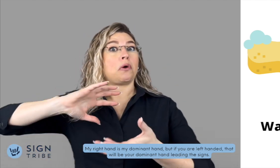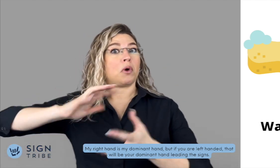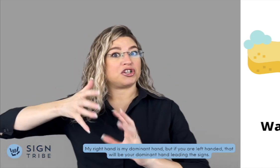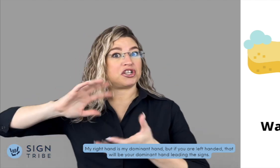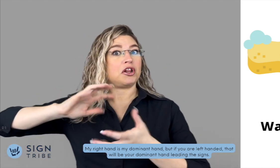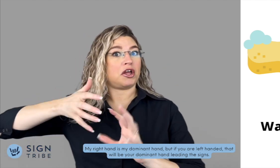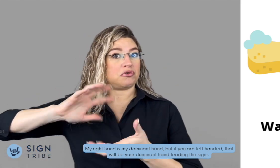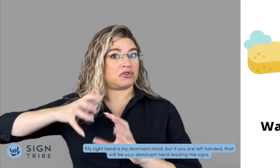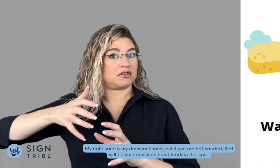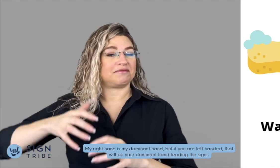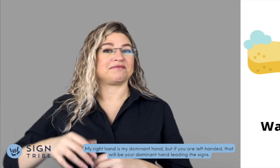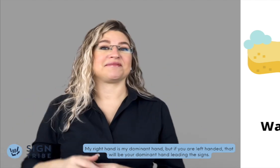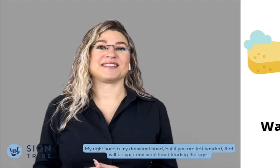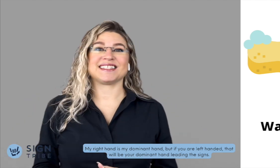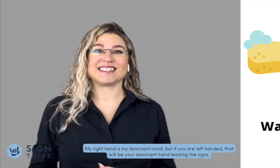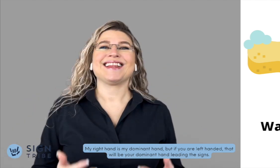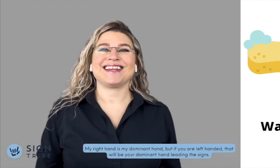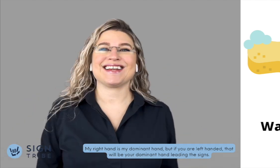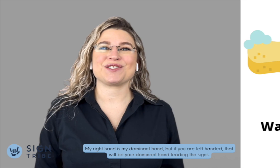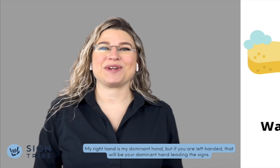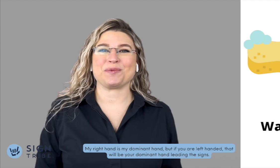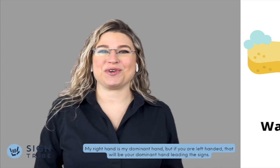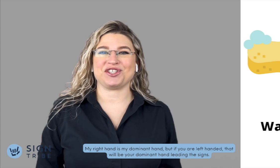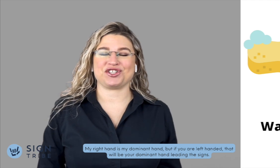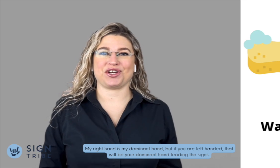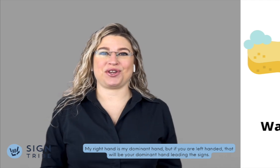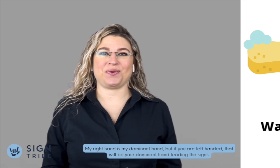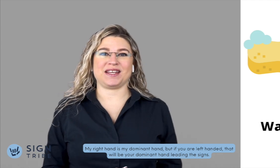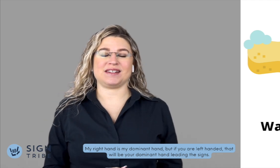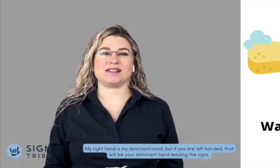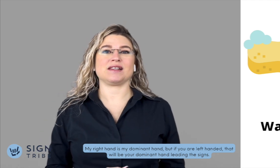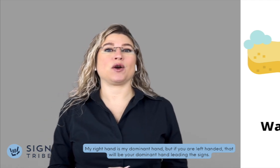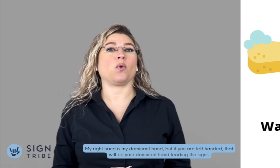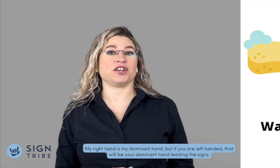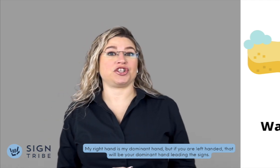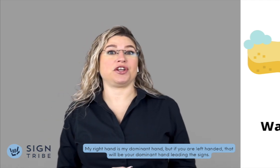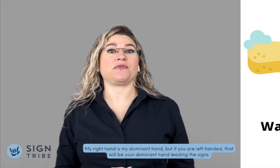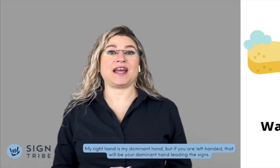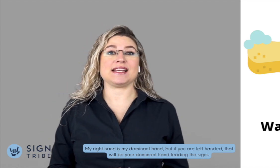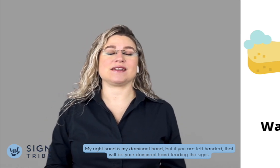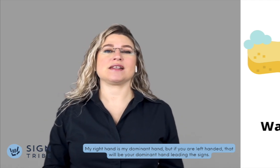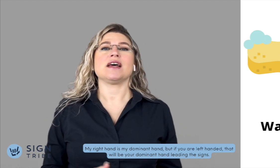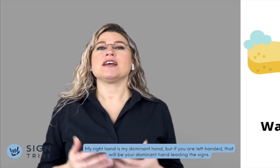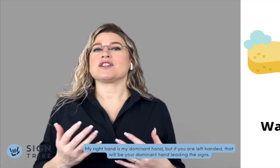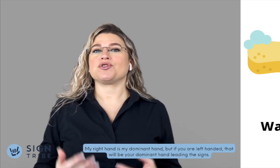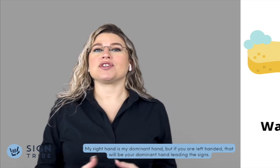Washing clothes. The next one I'm going to show you is like washing your face. So just